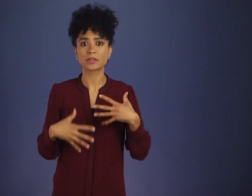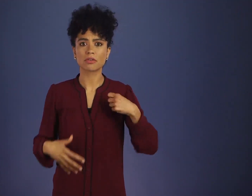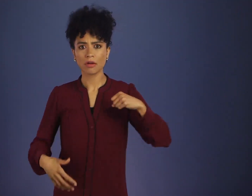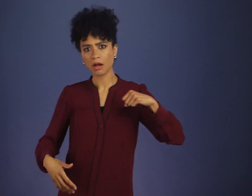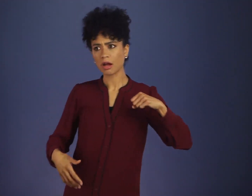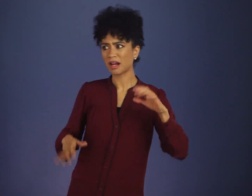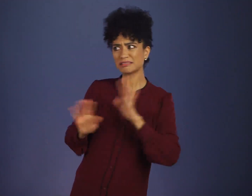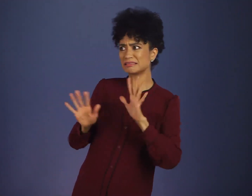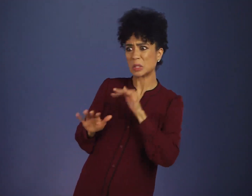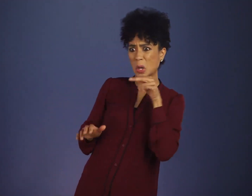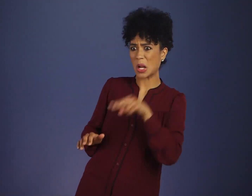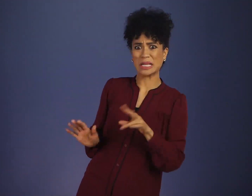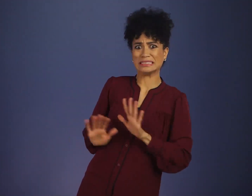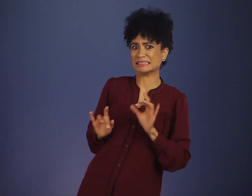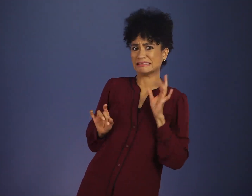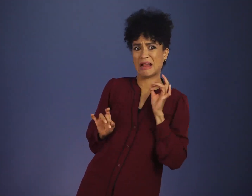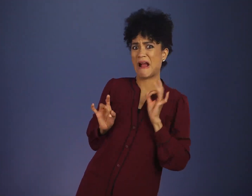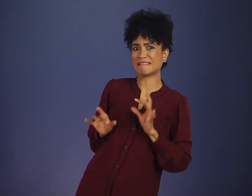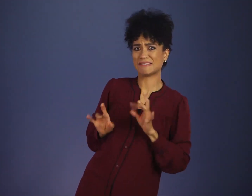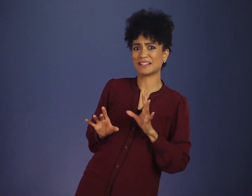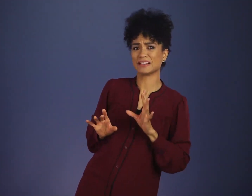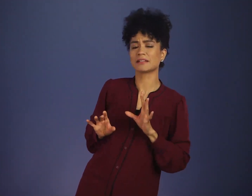and Fear says, “You dare not look!”